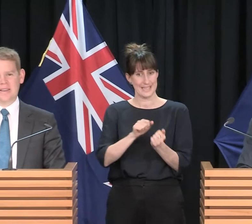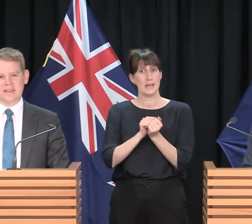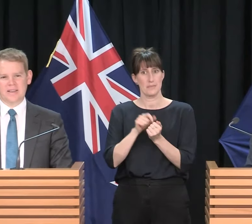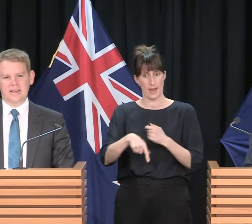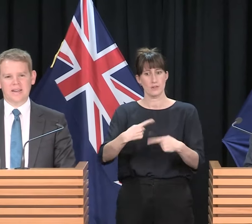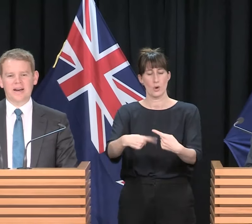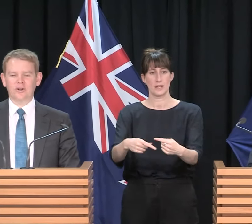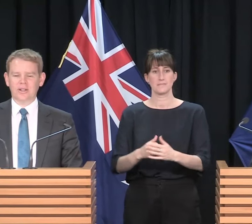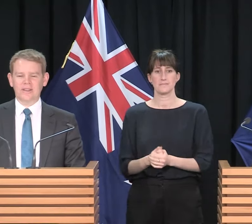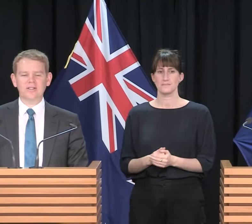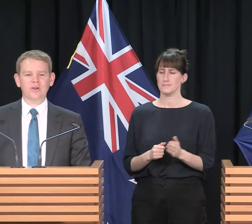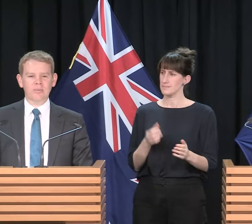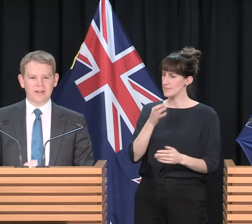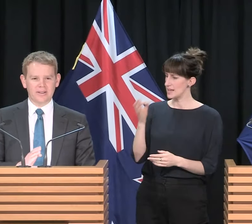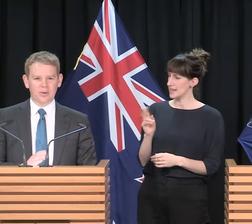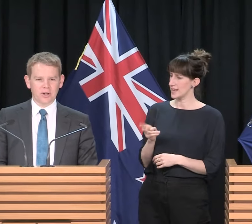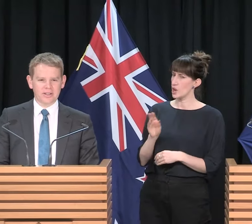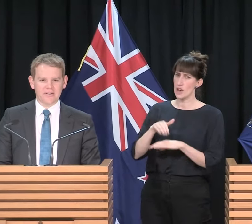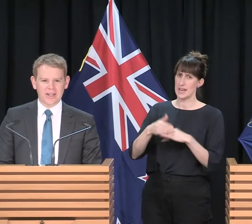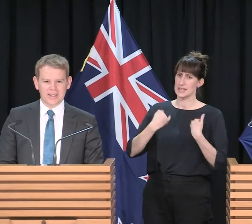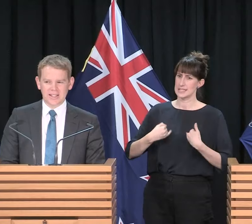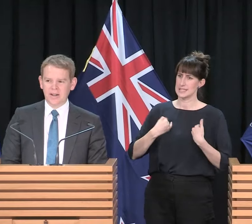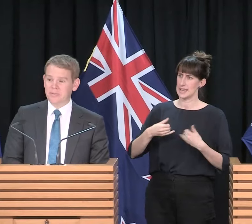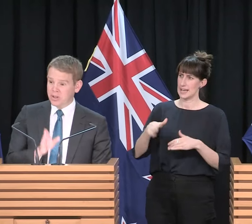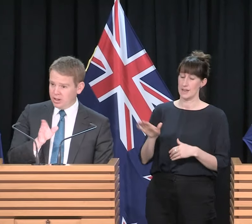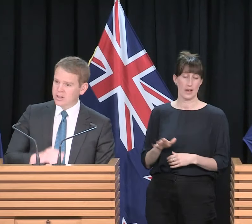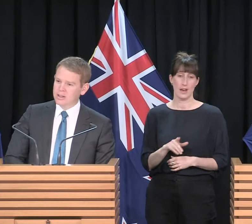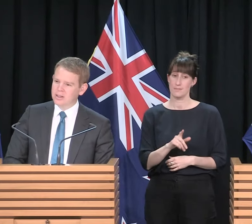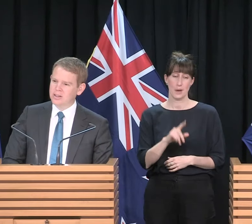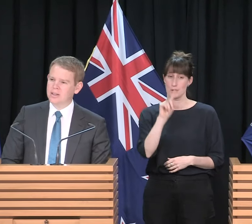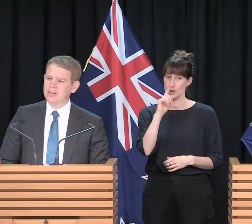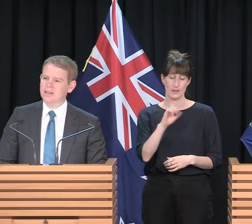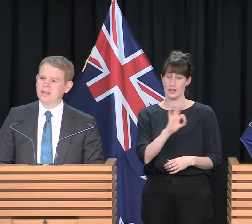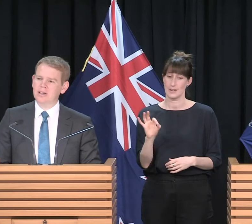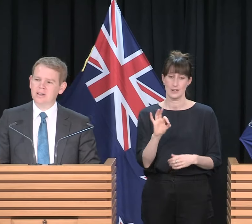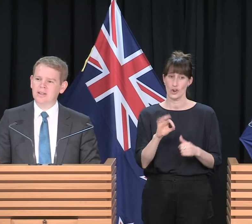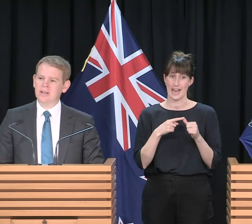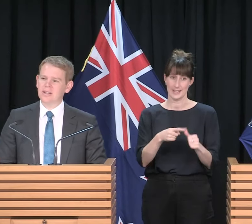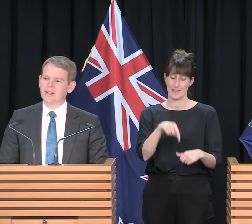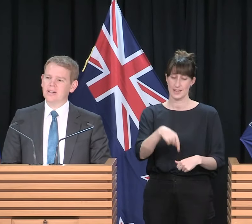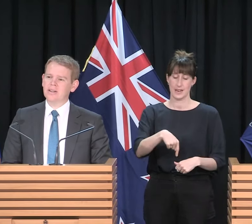all use if we need to use them in the future. We will have further public